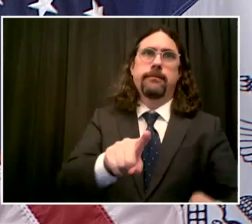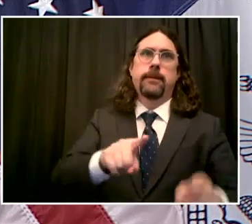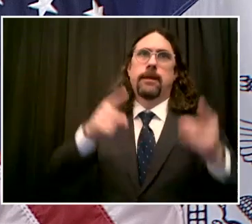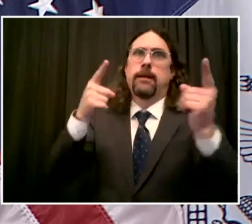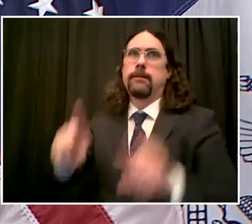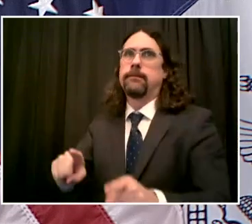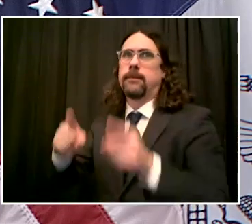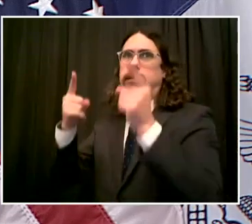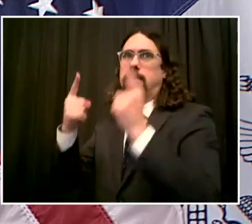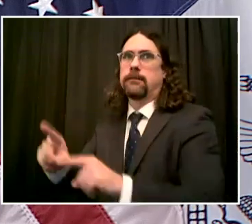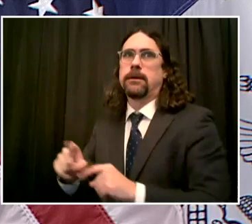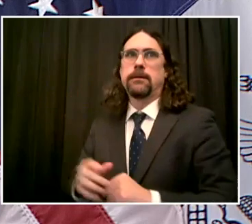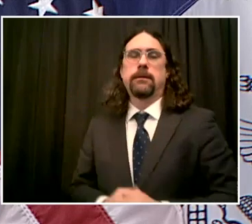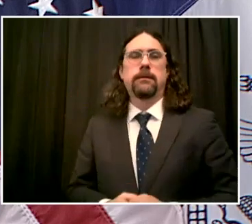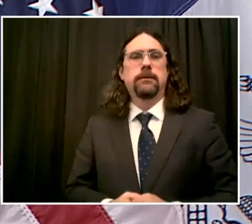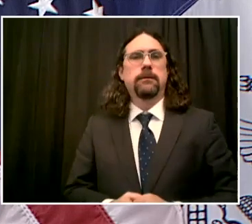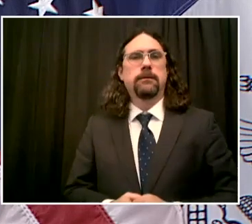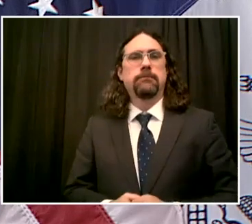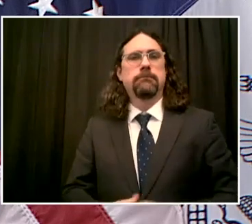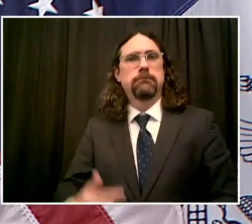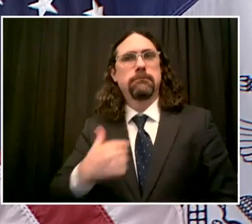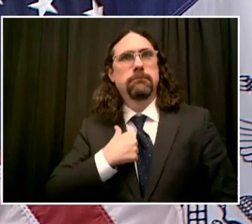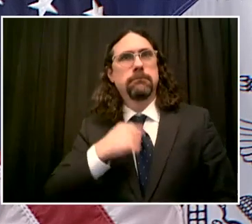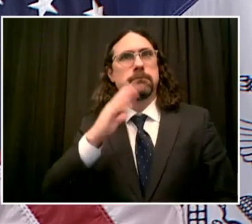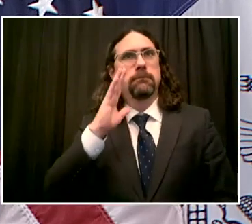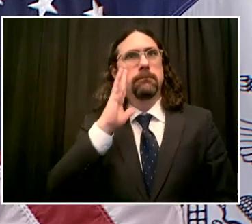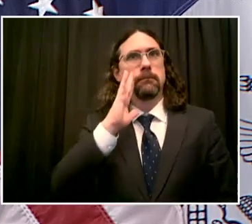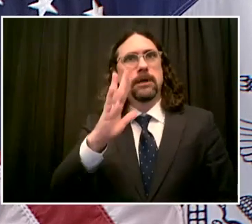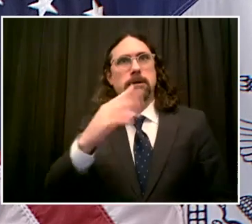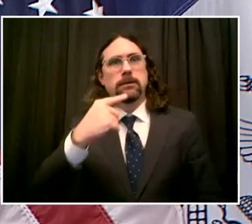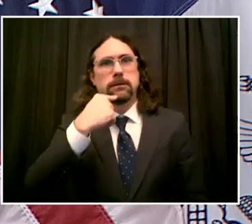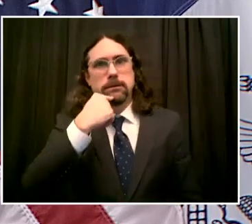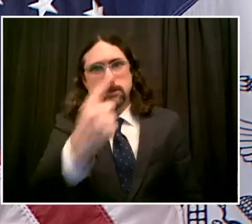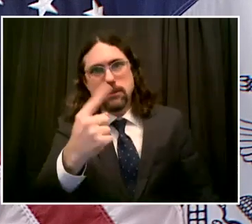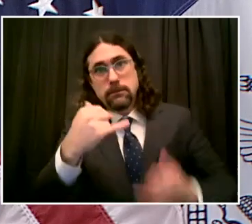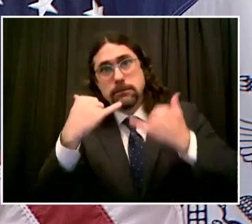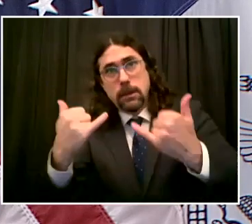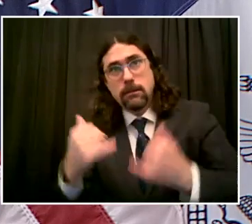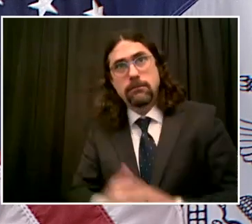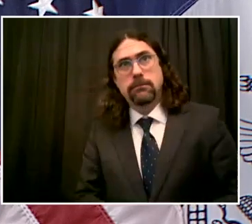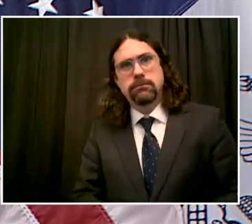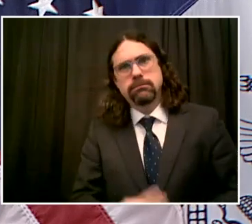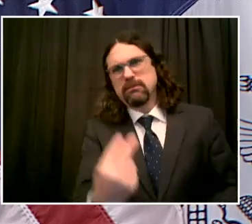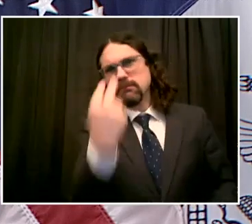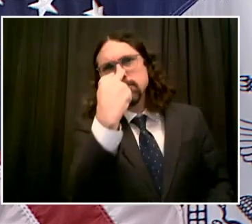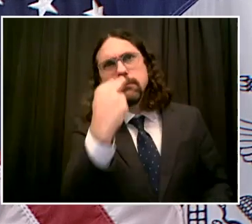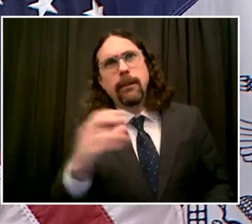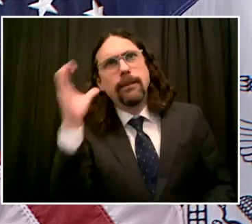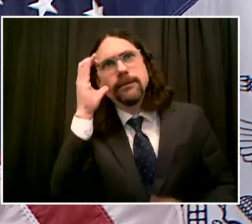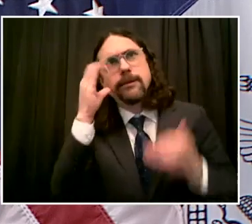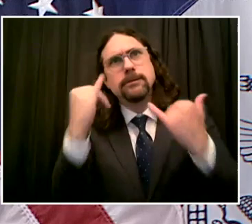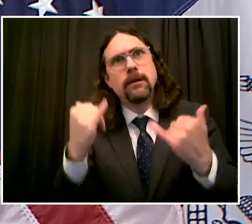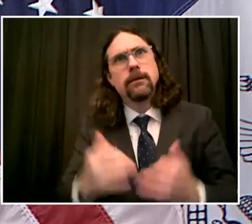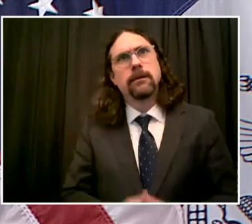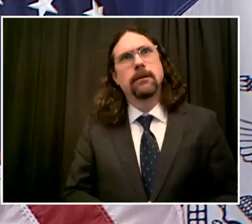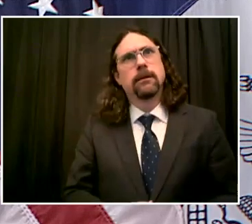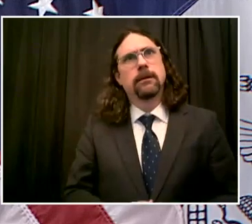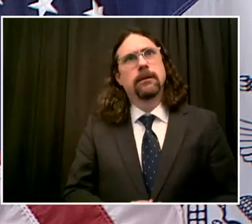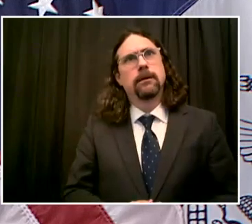THROUGH SO MUCH. I WILL TELL YOU TO EVERYONE IN THIS MOMENT WHO IS SAYING DOOMED, EVERYONE